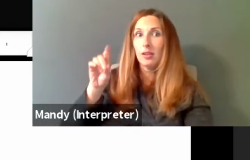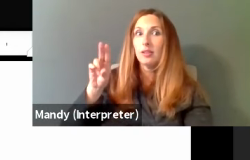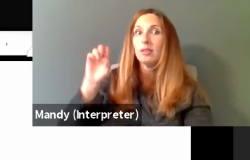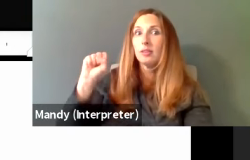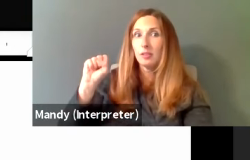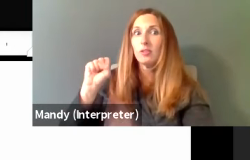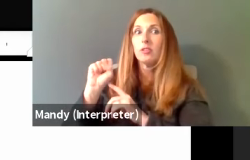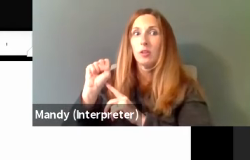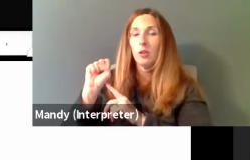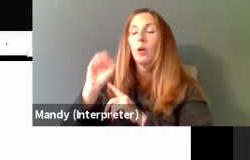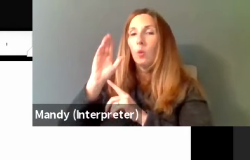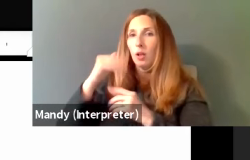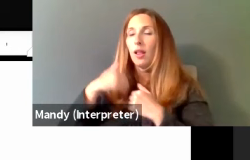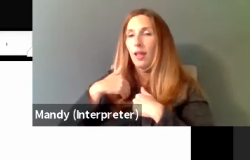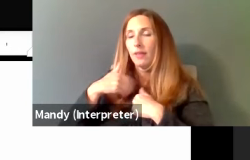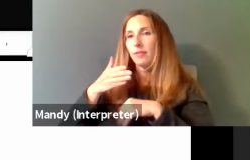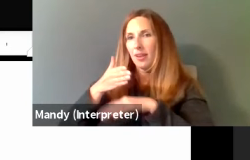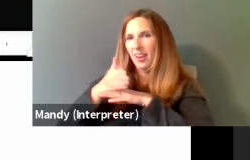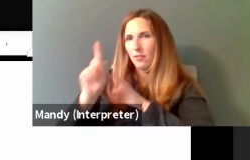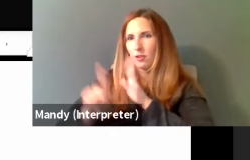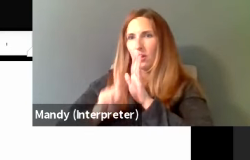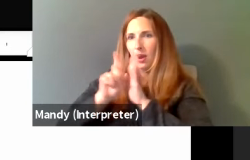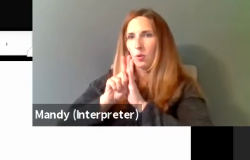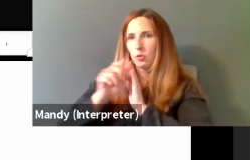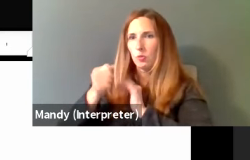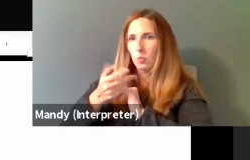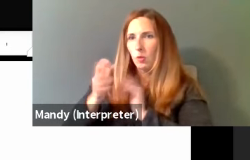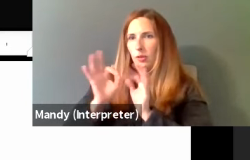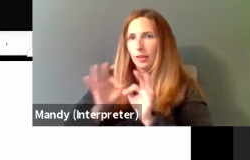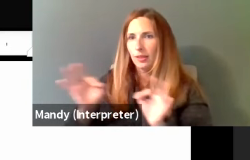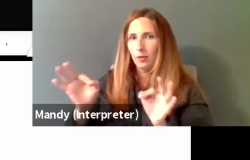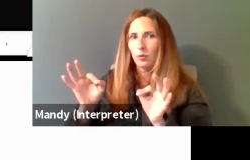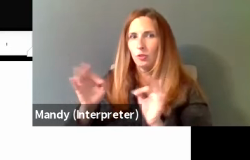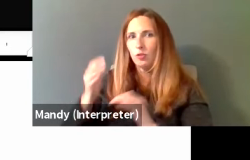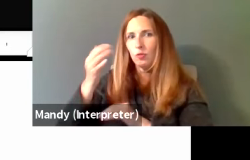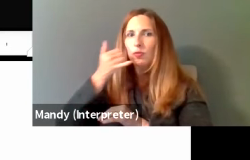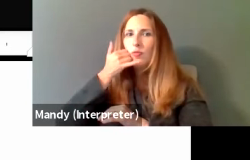an after hours multi-lingual phone tree. So part of the plan is to not only say